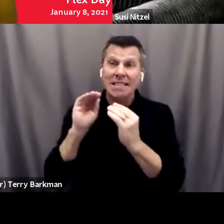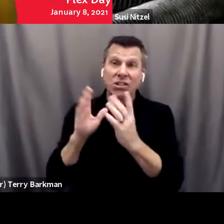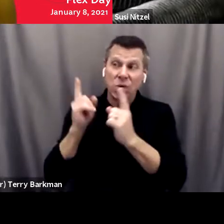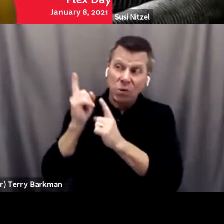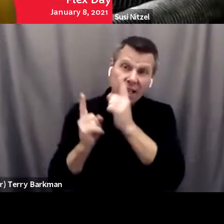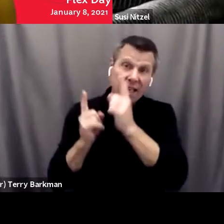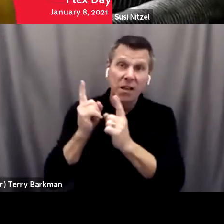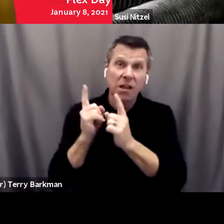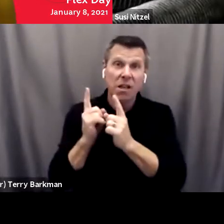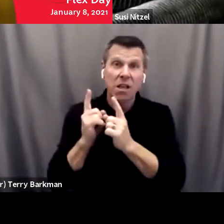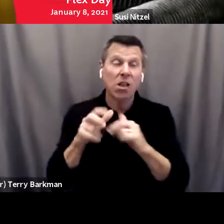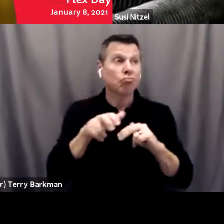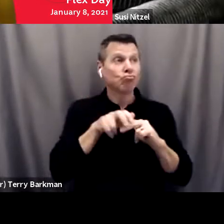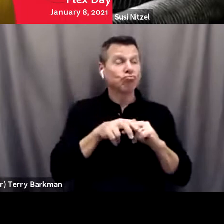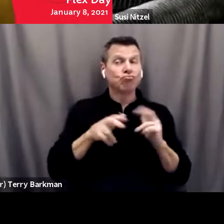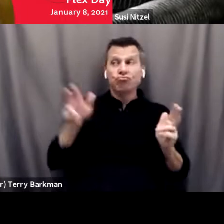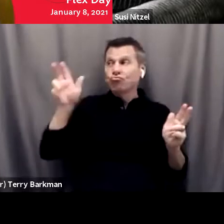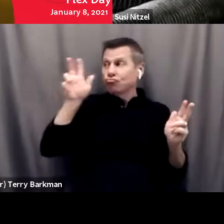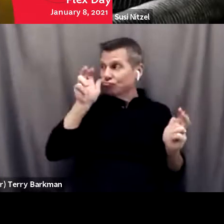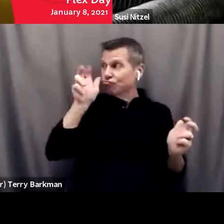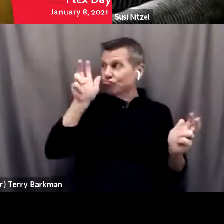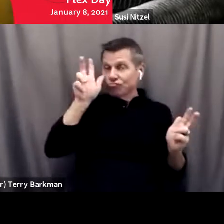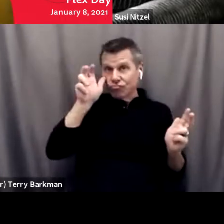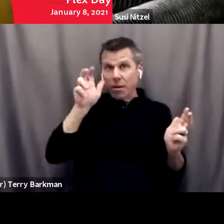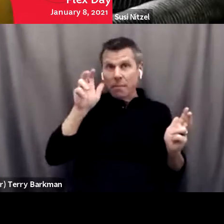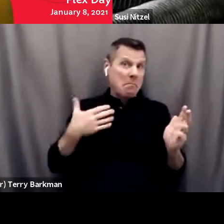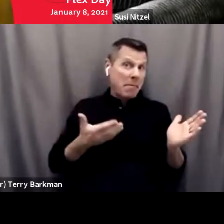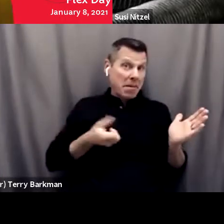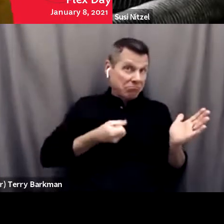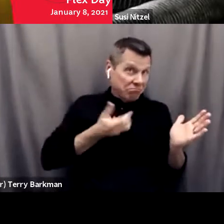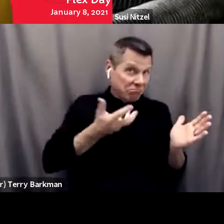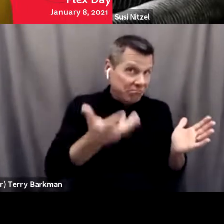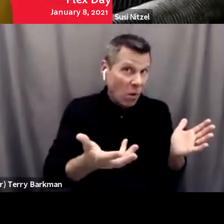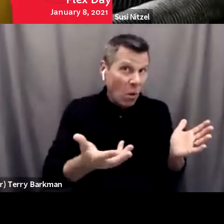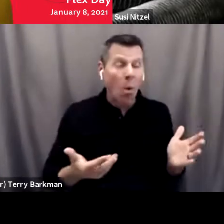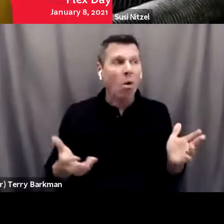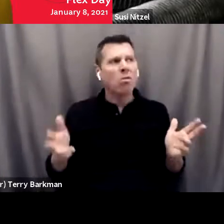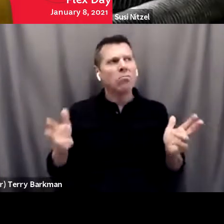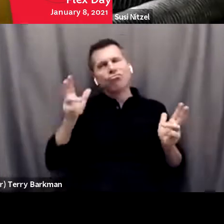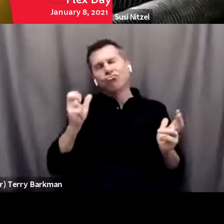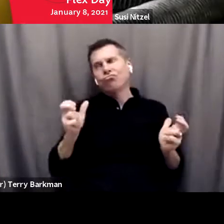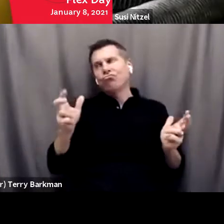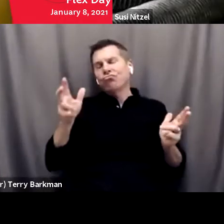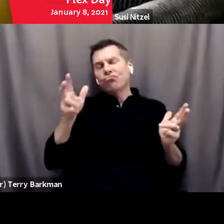just sit there in the group and listen and get information that they would not necessarily have gotten outside of that